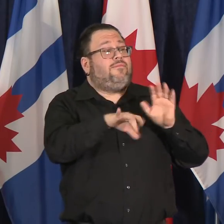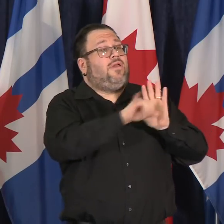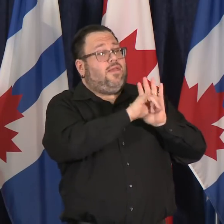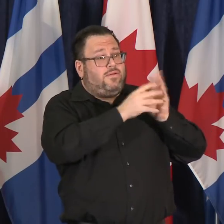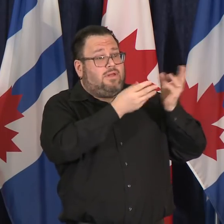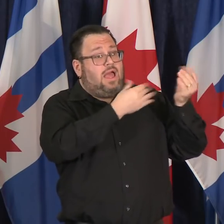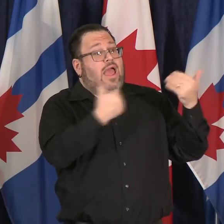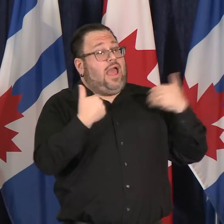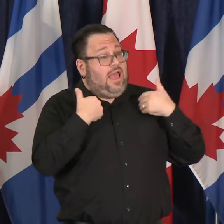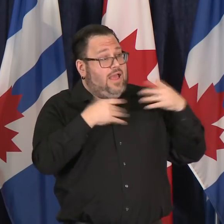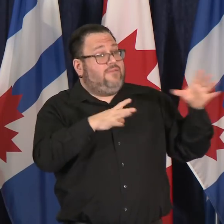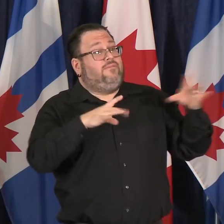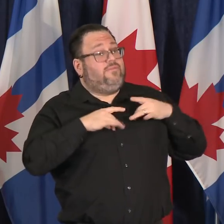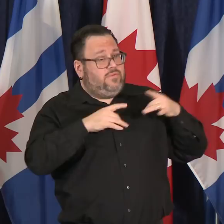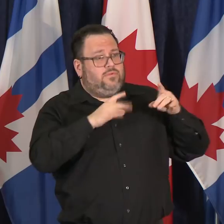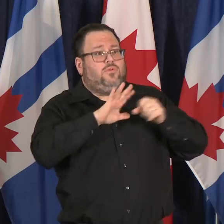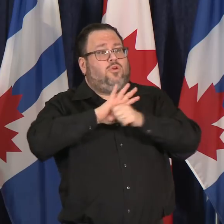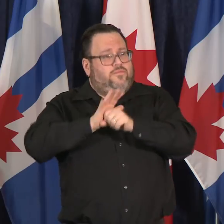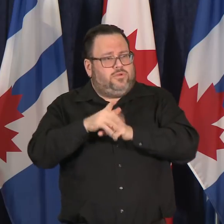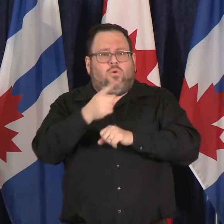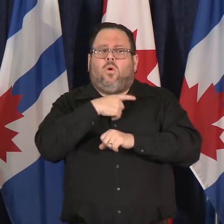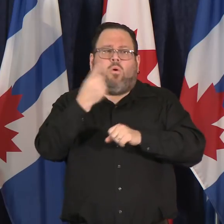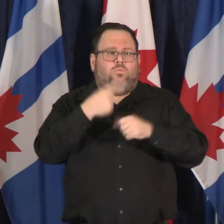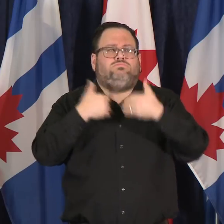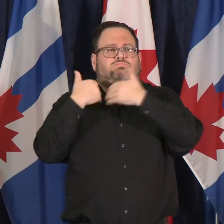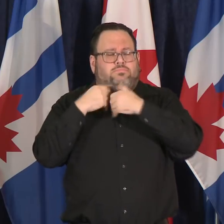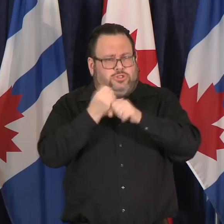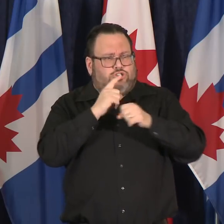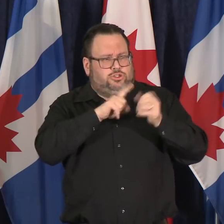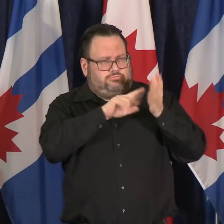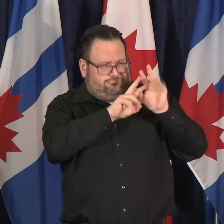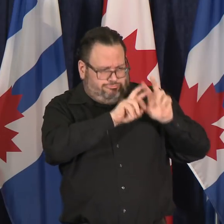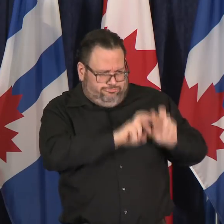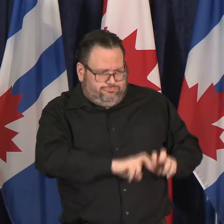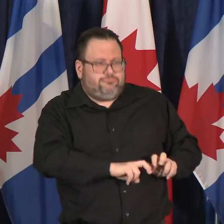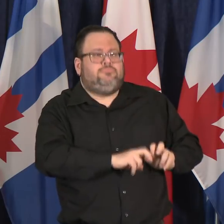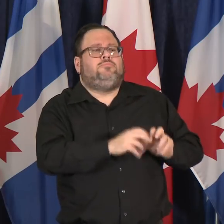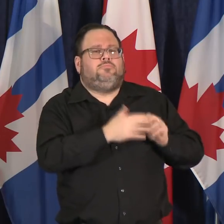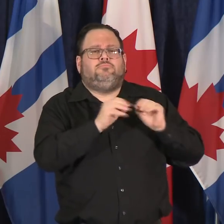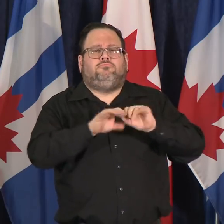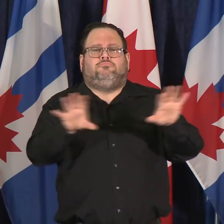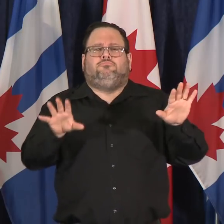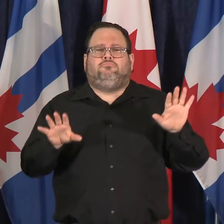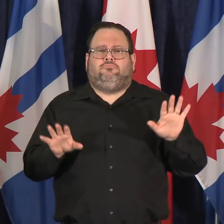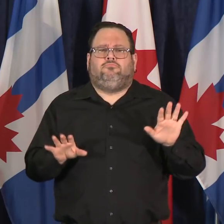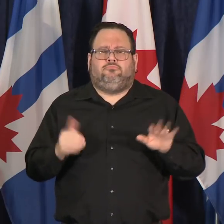and assessments of course at a certain point when you get to many cases you may